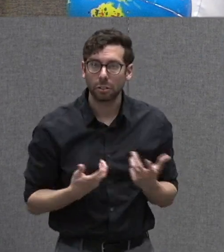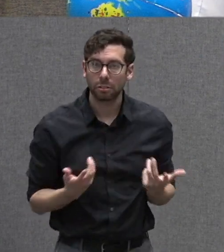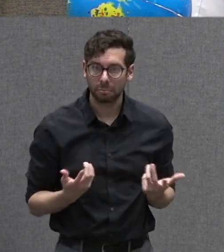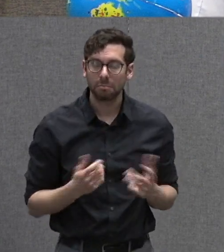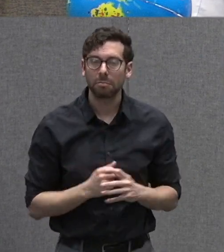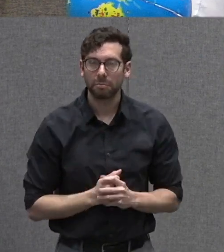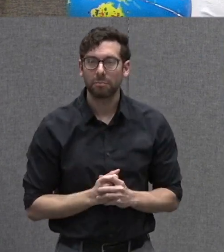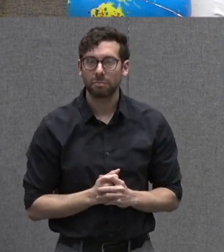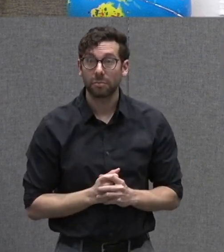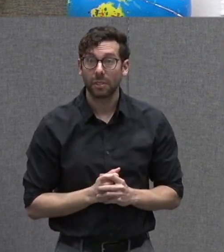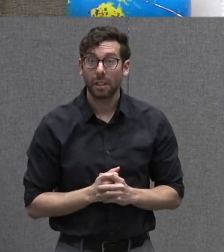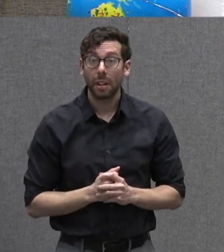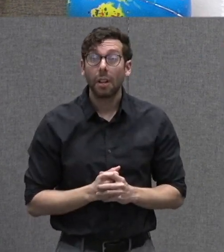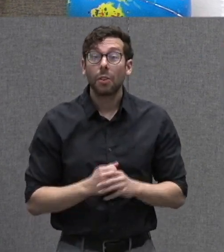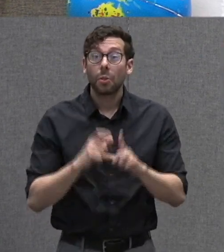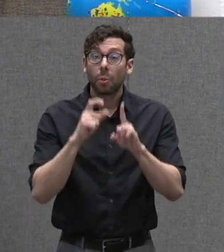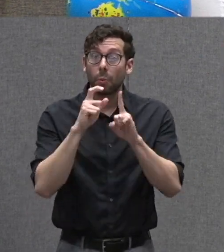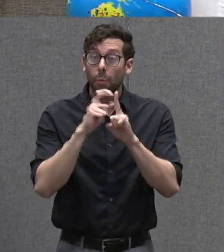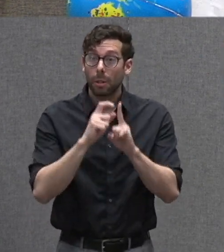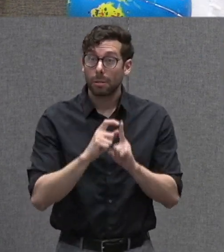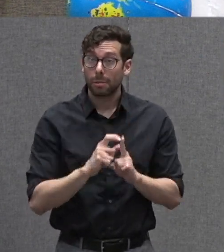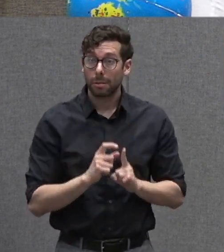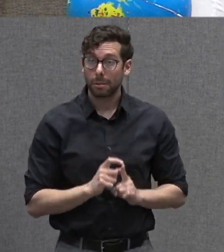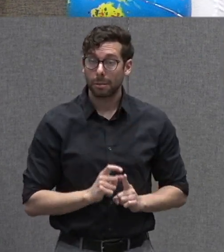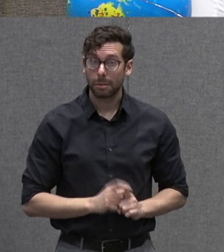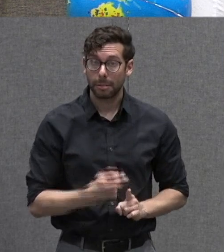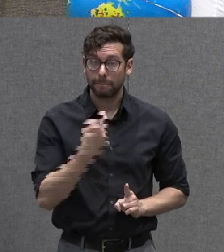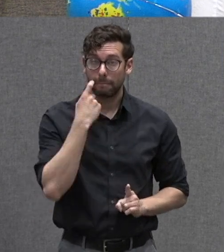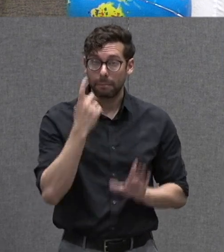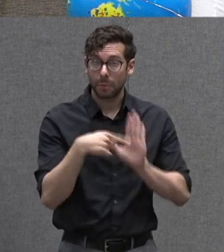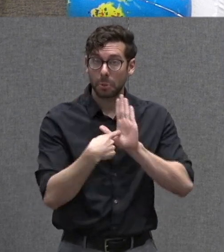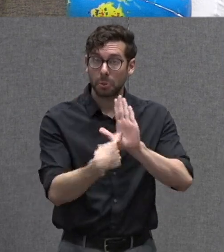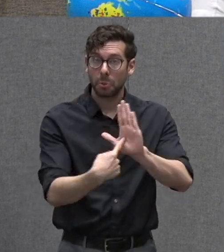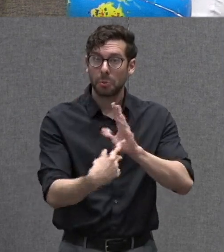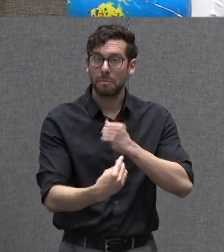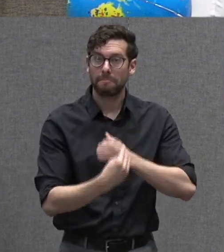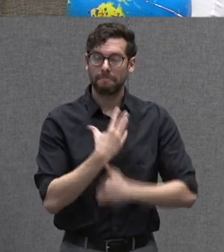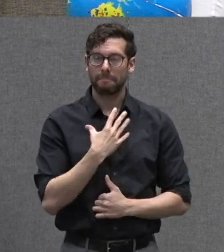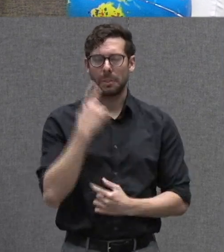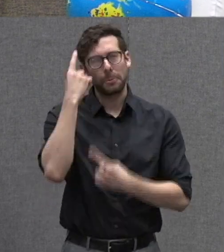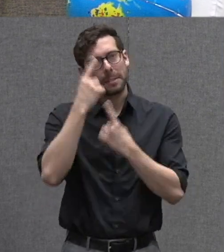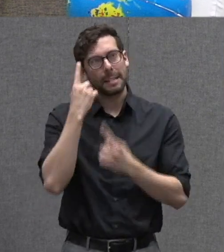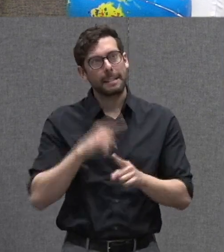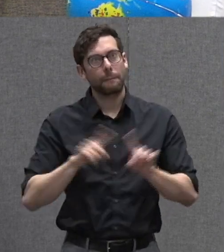in a different way. Hopefully, I've shared some words with you today that are a little bit different